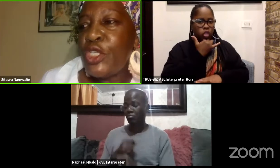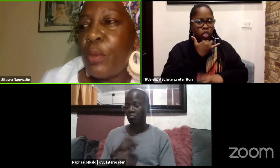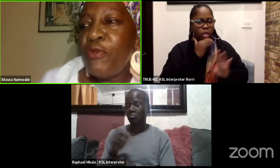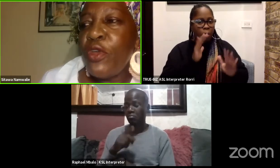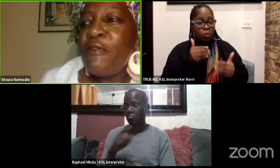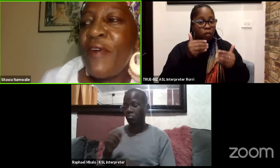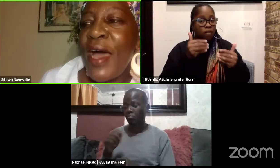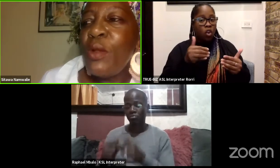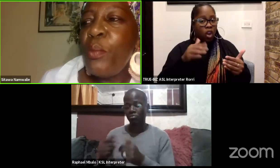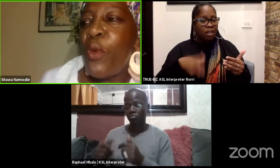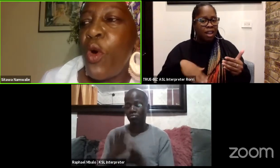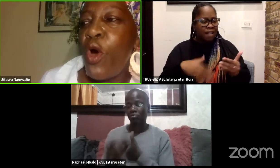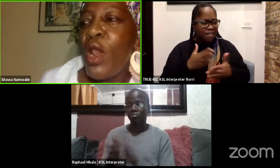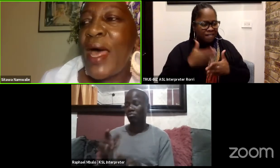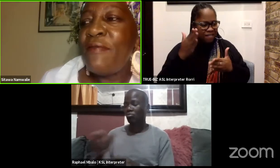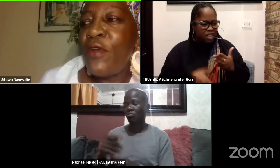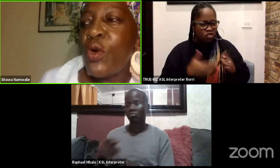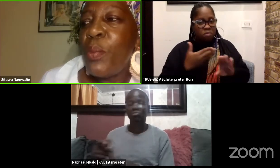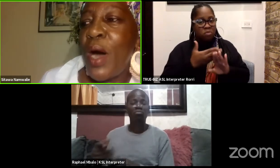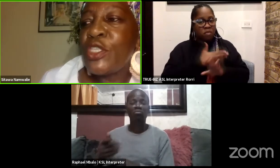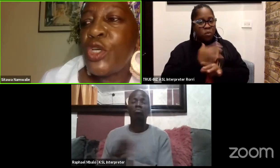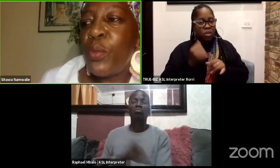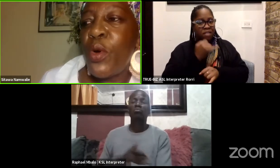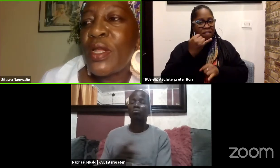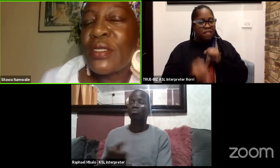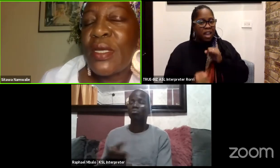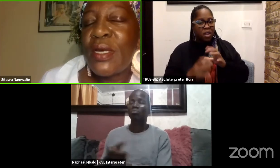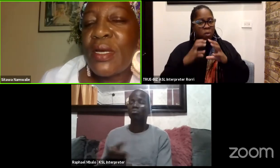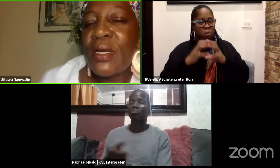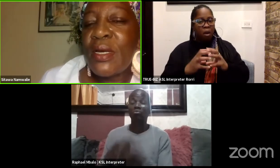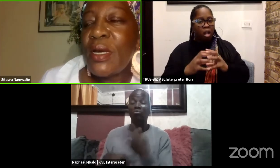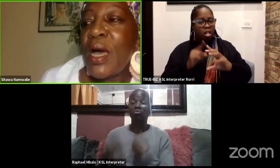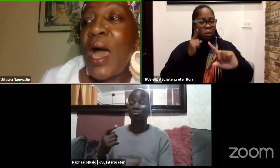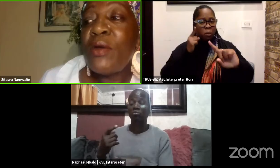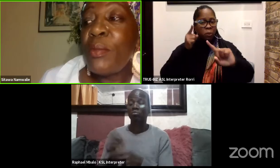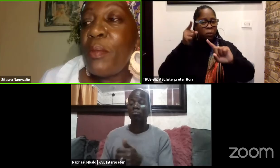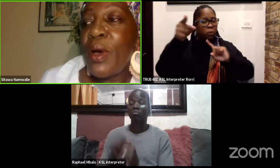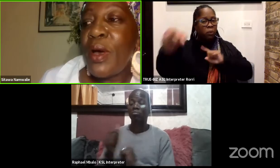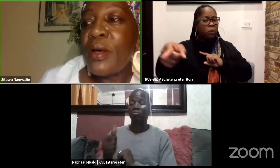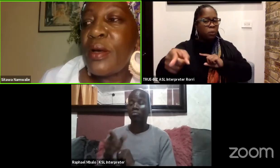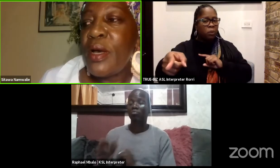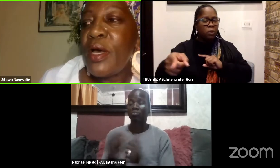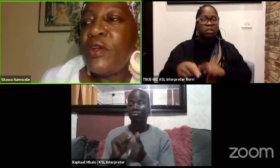the job, before the final poll had flown past your opponent." I remember.